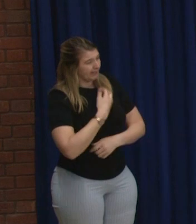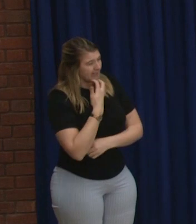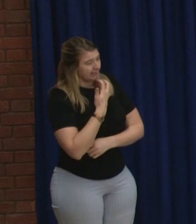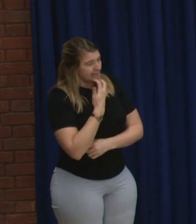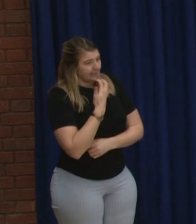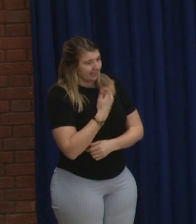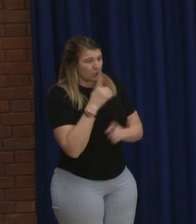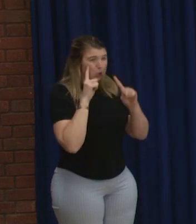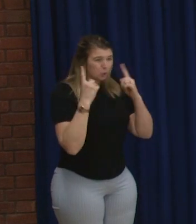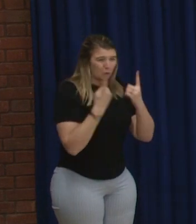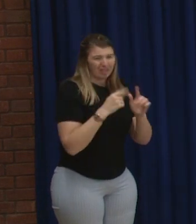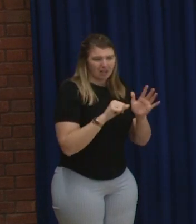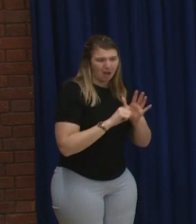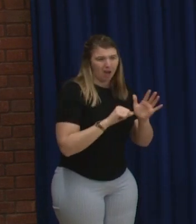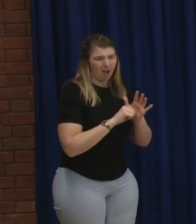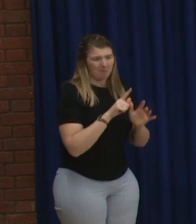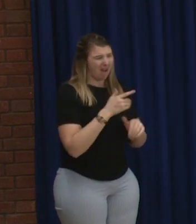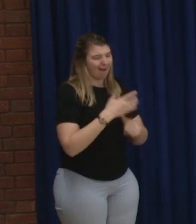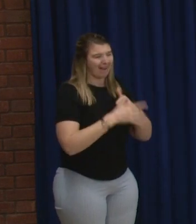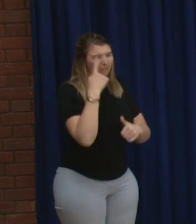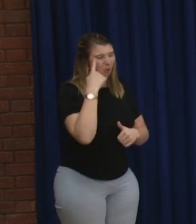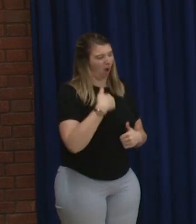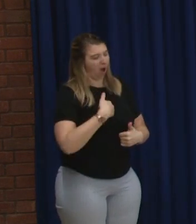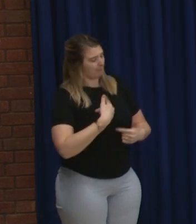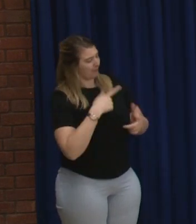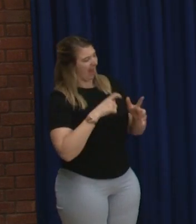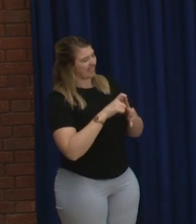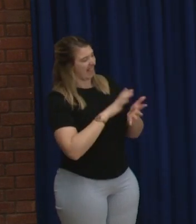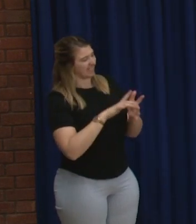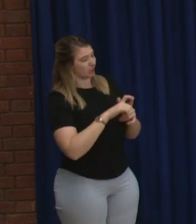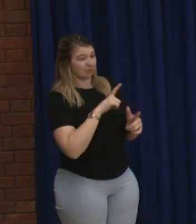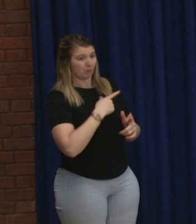but I thought it can't be ADHD, I'm not like these patients I see, I'm not naughty I didn't